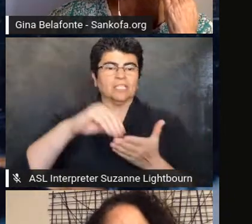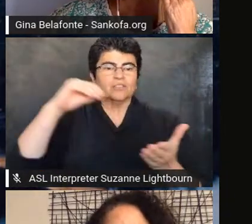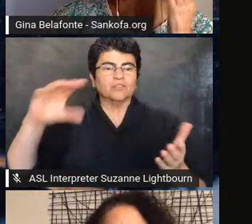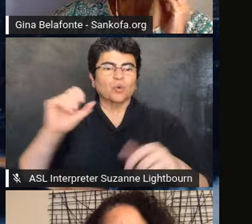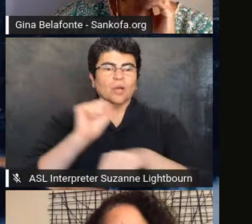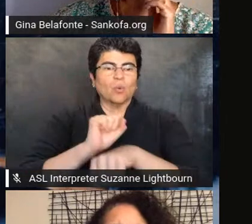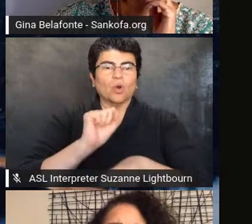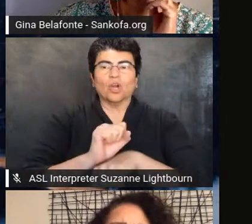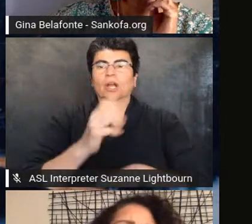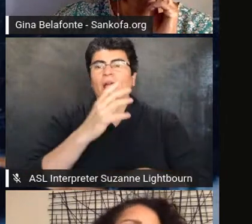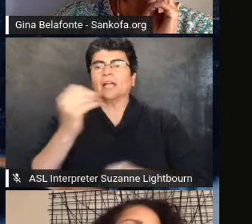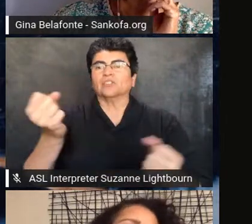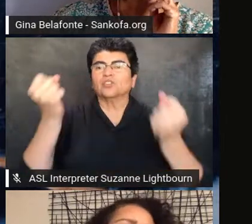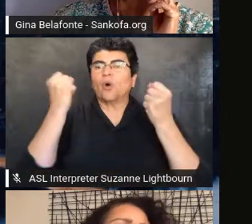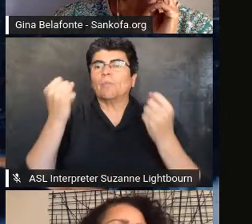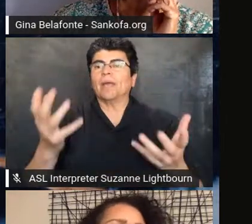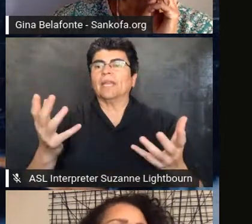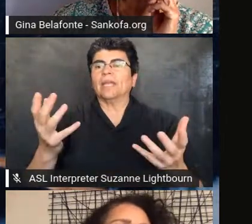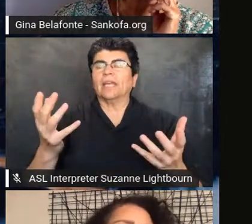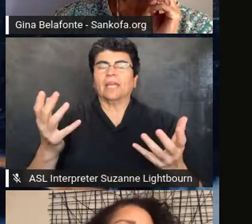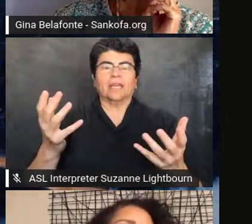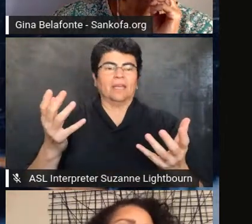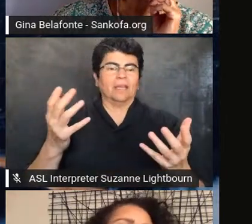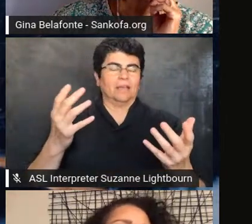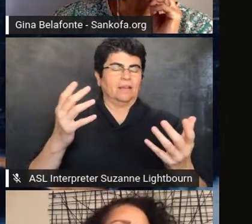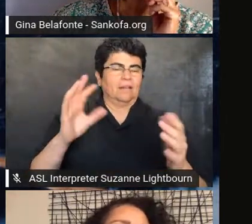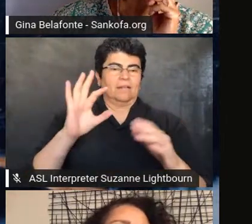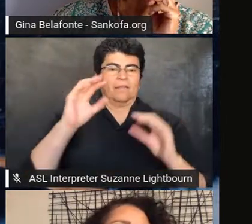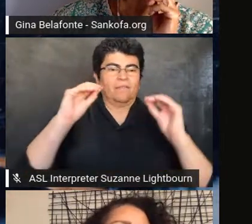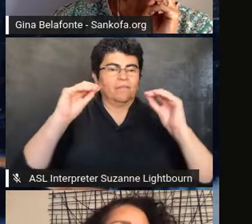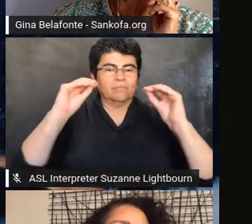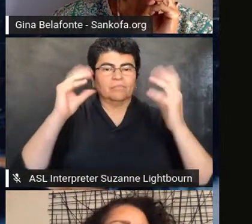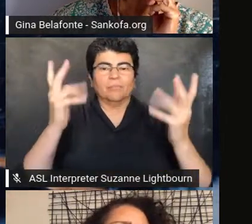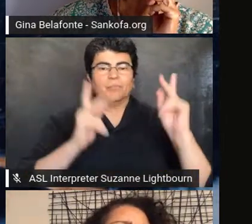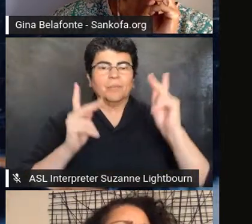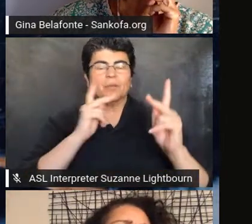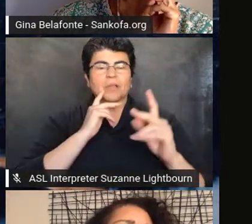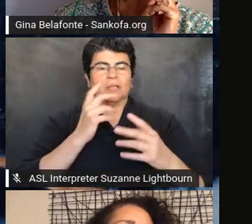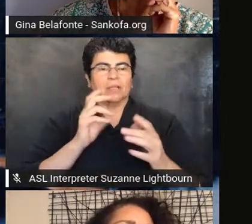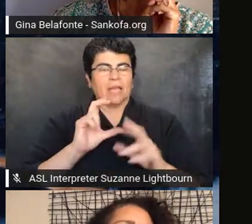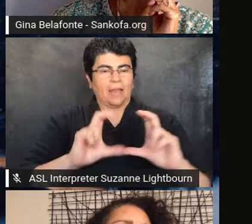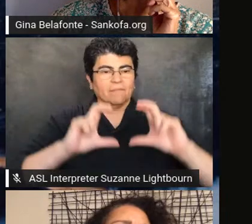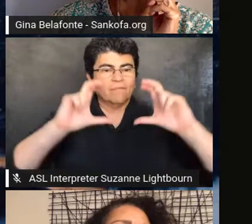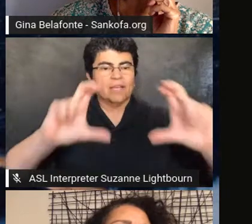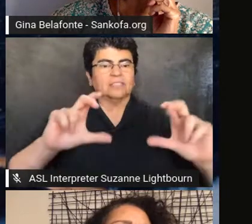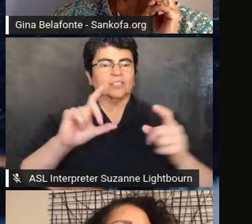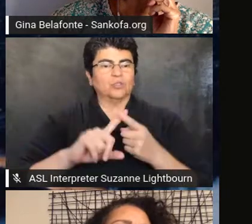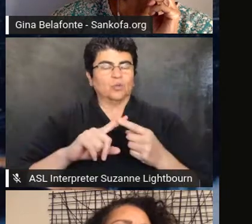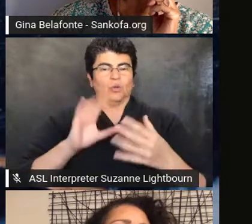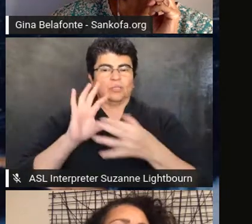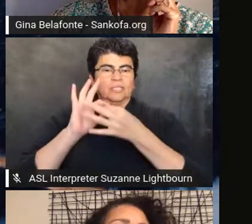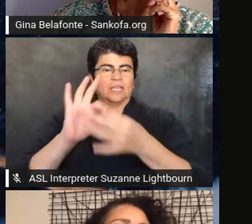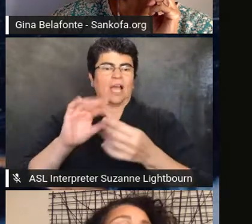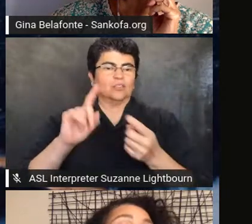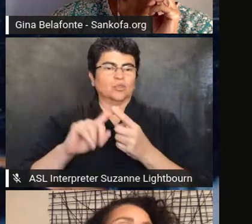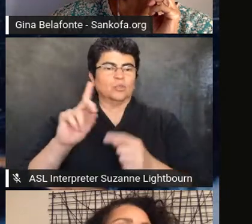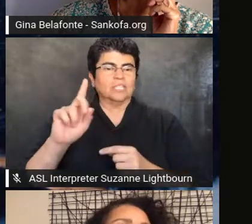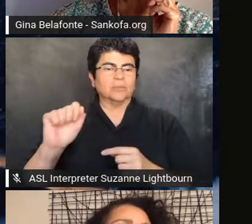and so many faculty that have invested to really tying in disabilities to their curriculum and studies